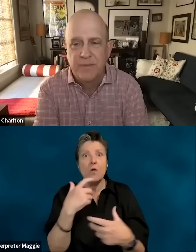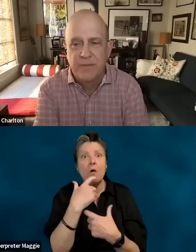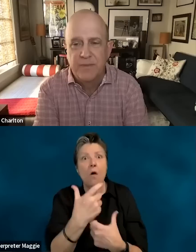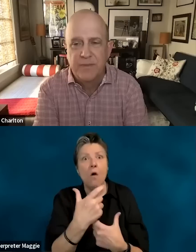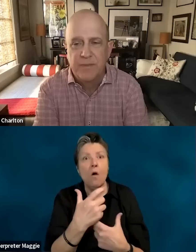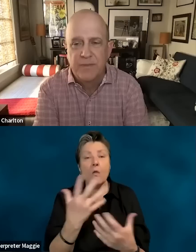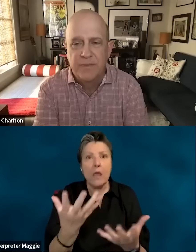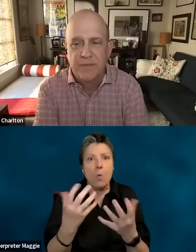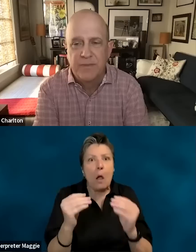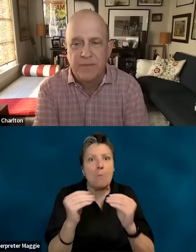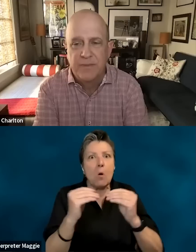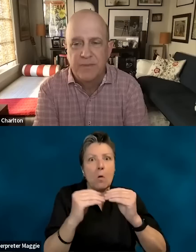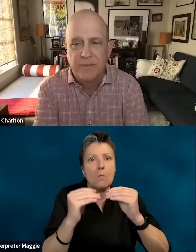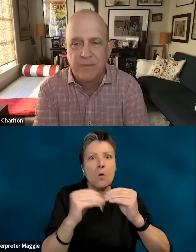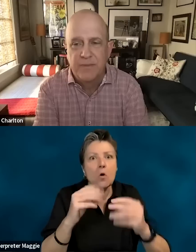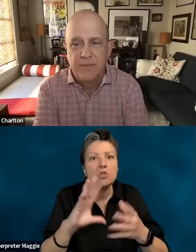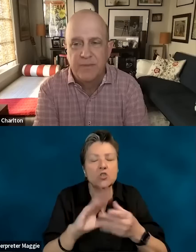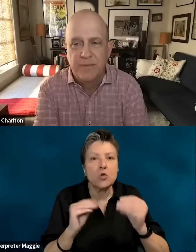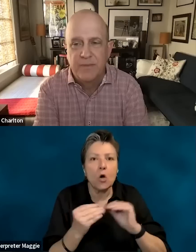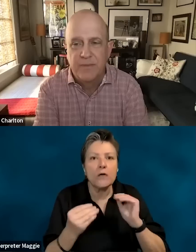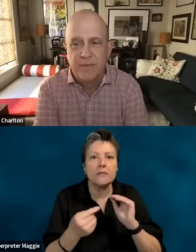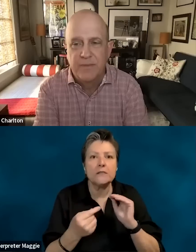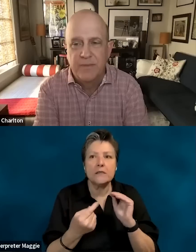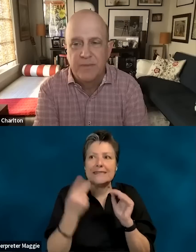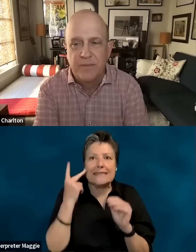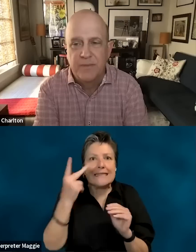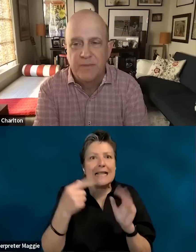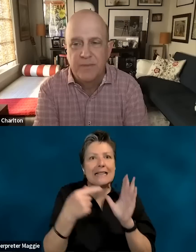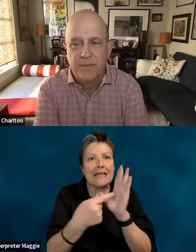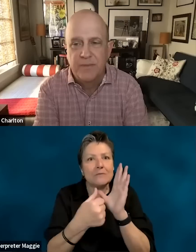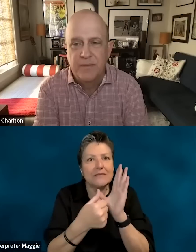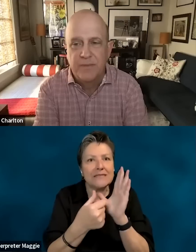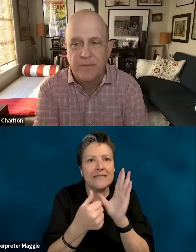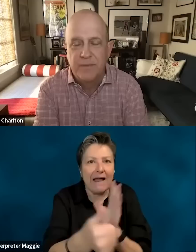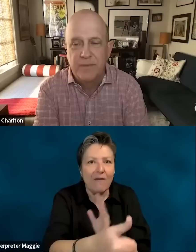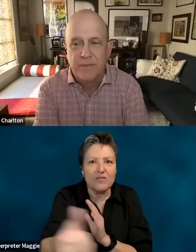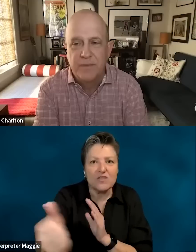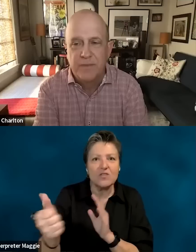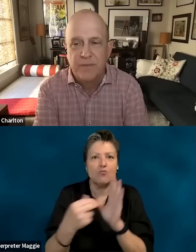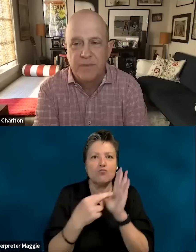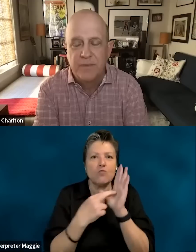seeing themselves represented on screen in ways that they never have. So to me there's something exciting